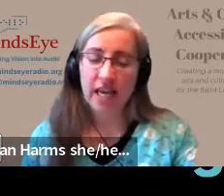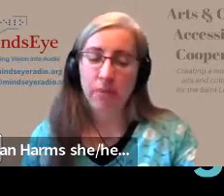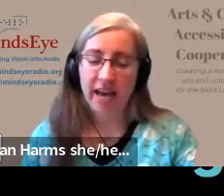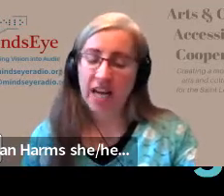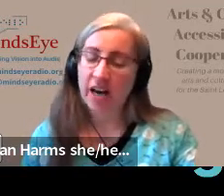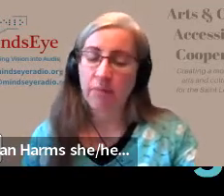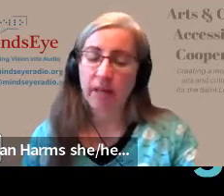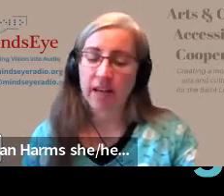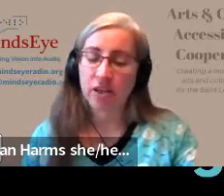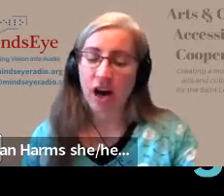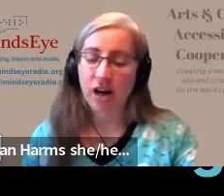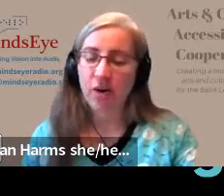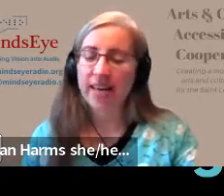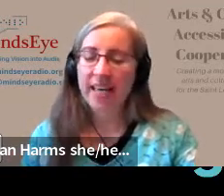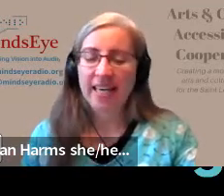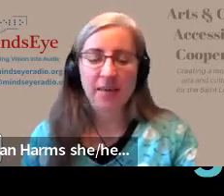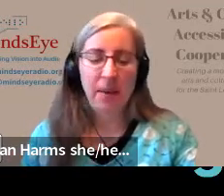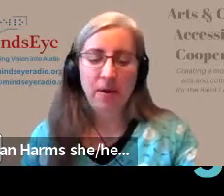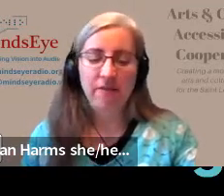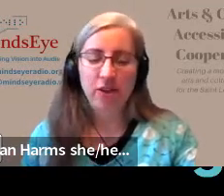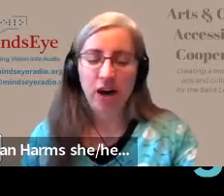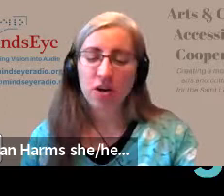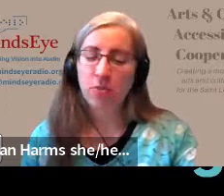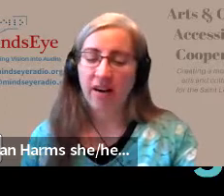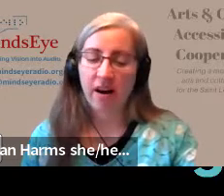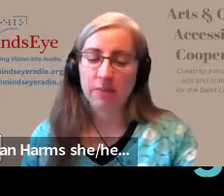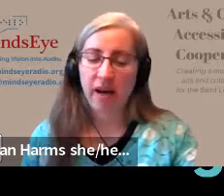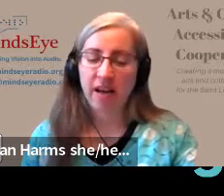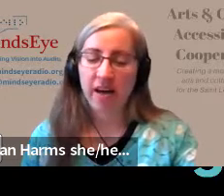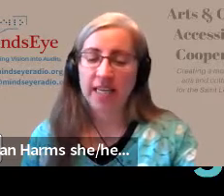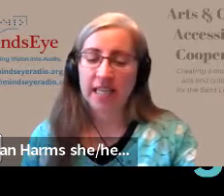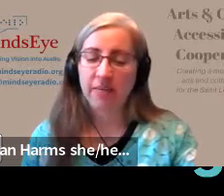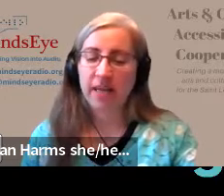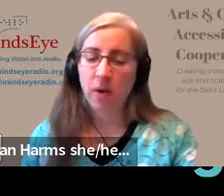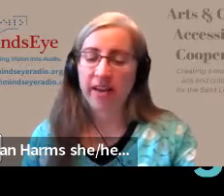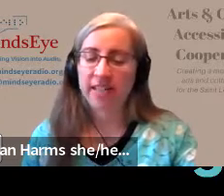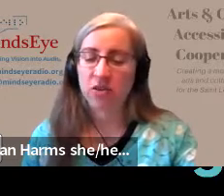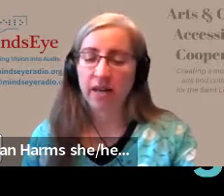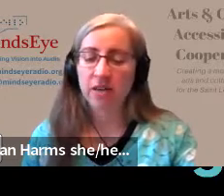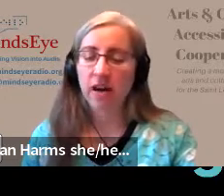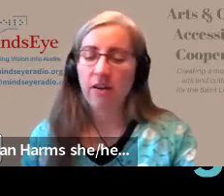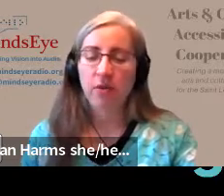and a member of the blind hockey team as well as the director for